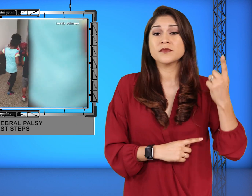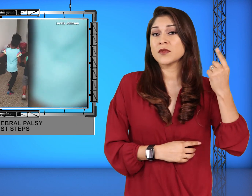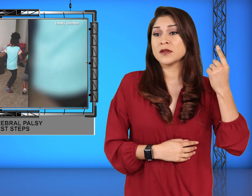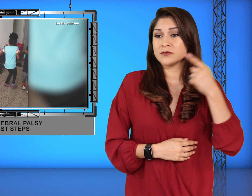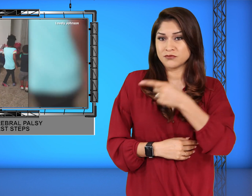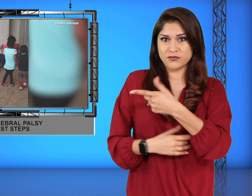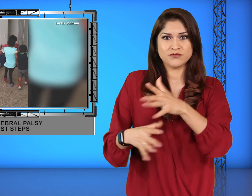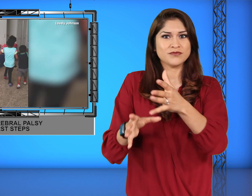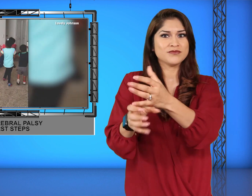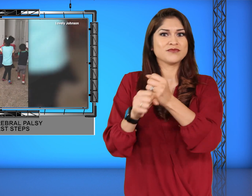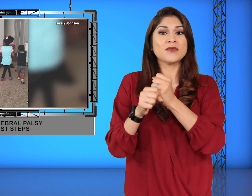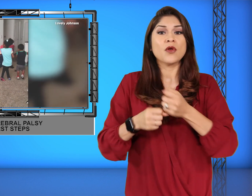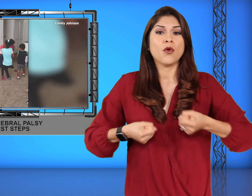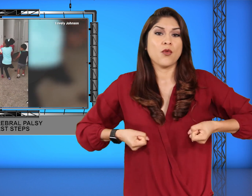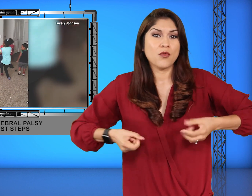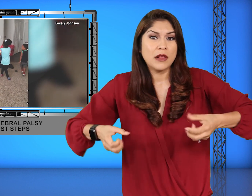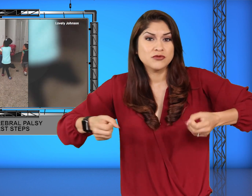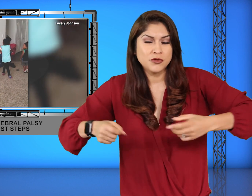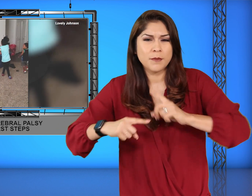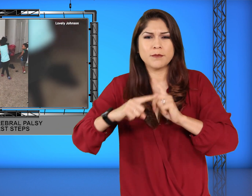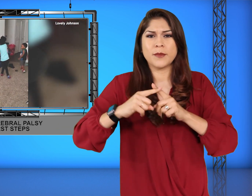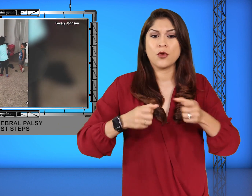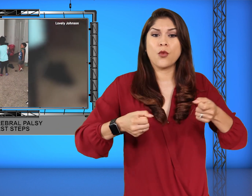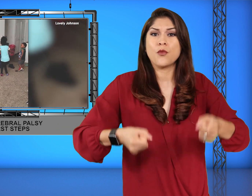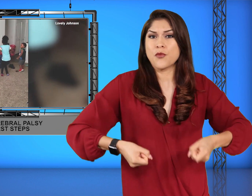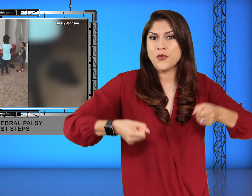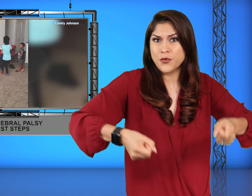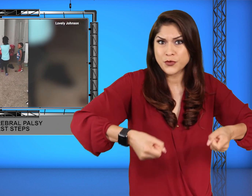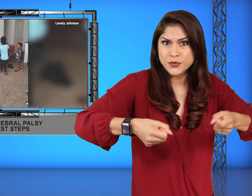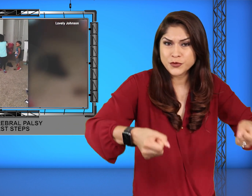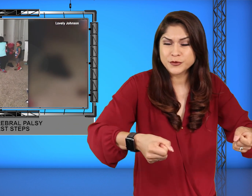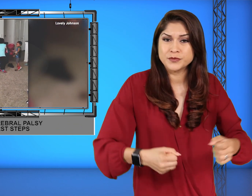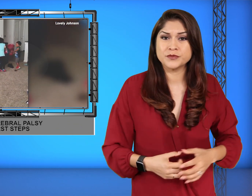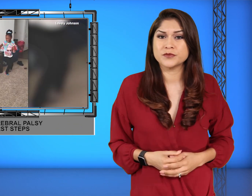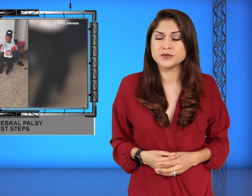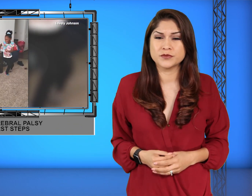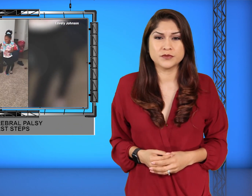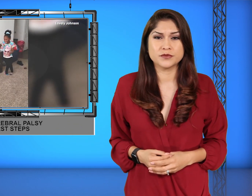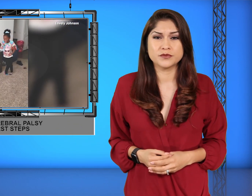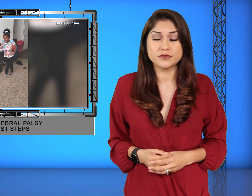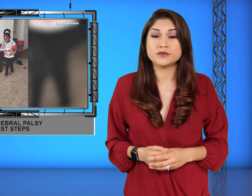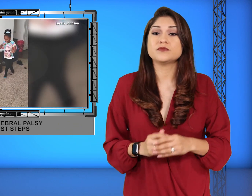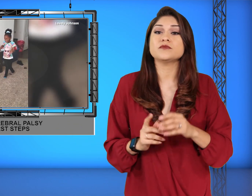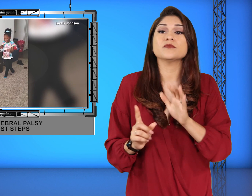Just last year, she was given a wheelchair and a walker.